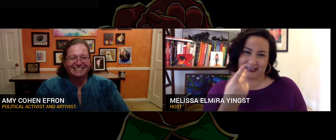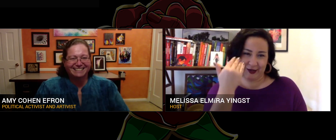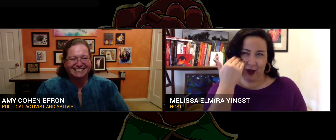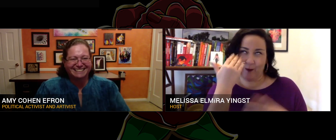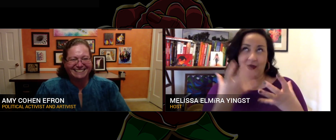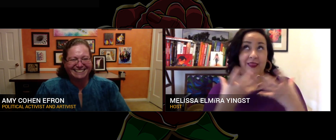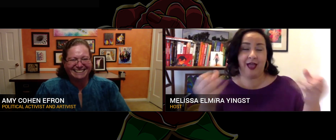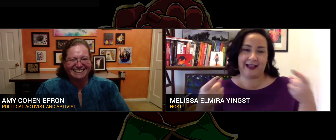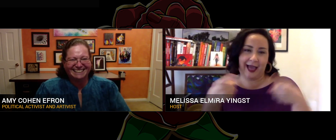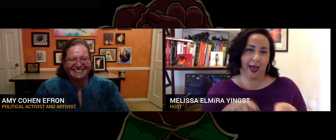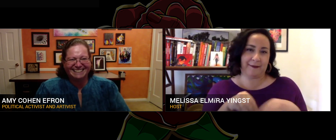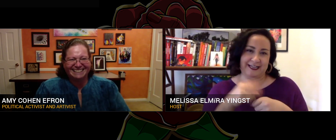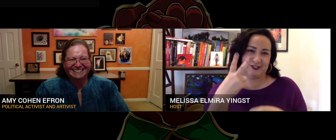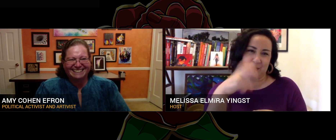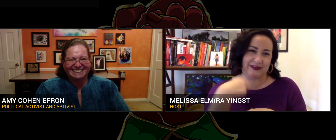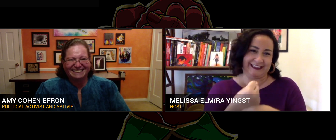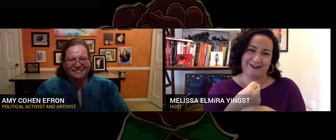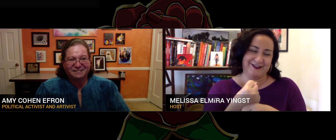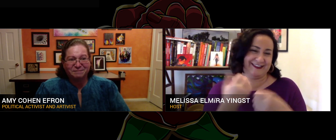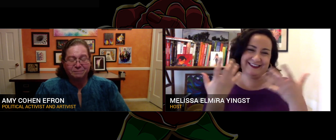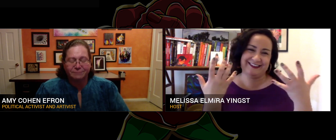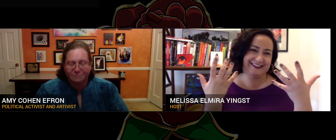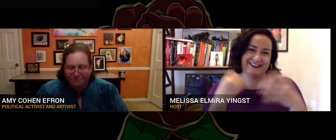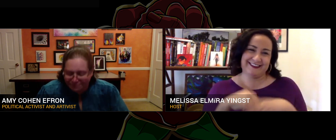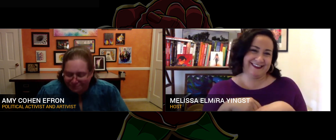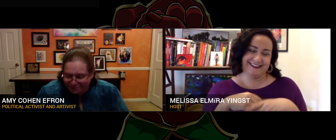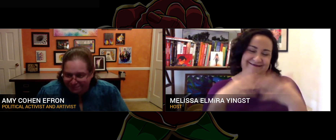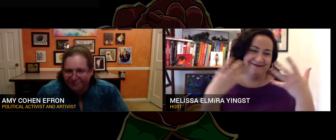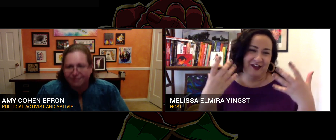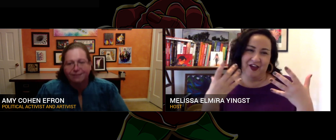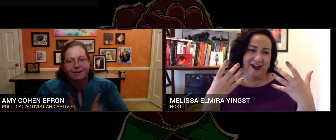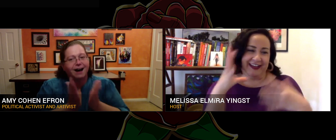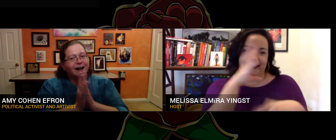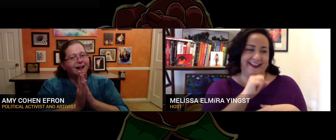Right. We know a lot can happen in 2 years.